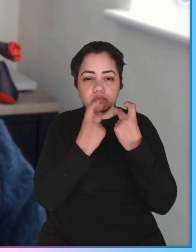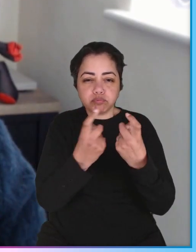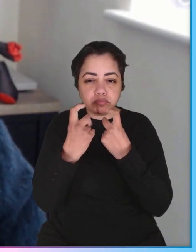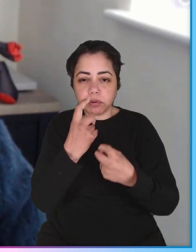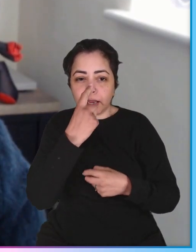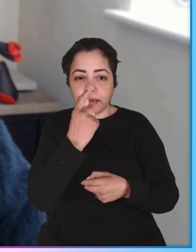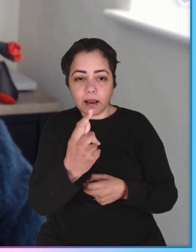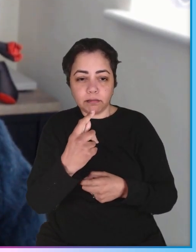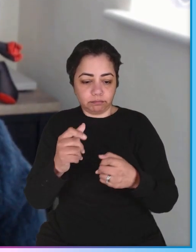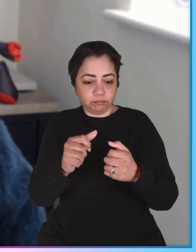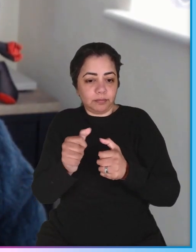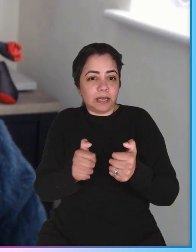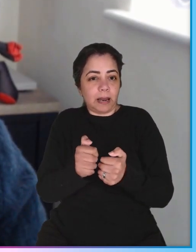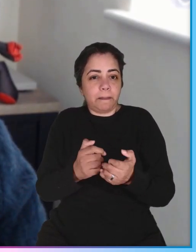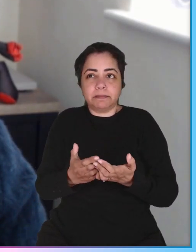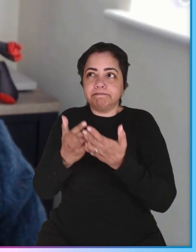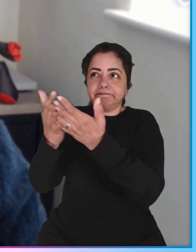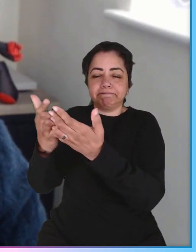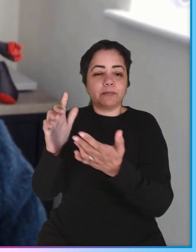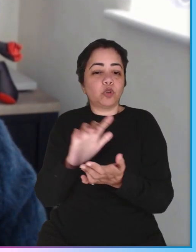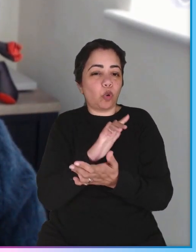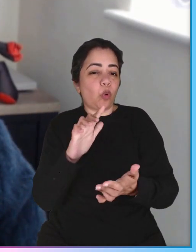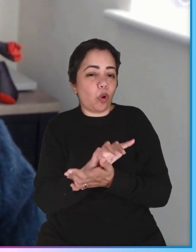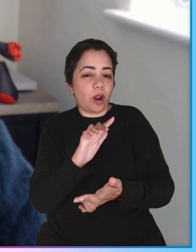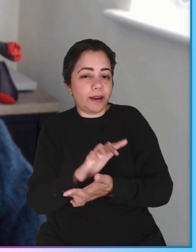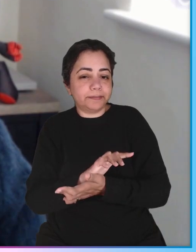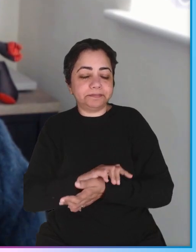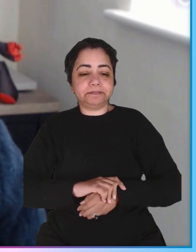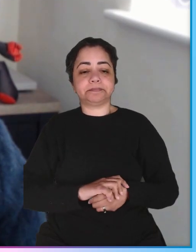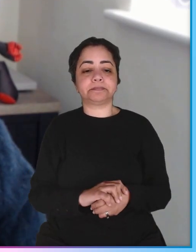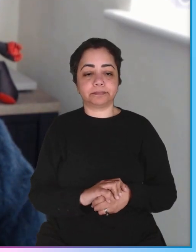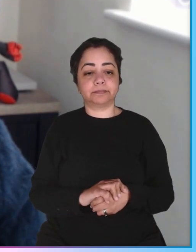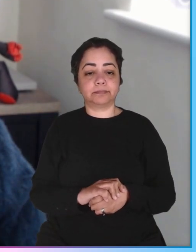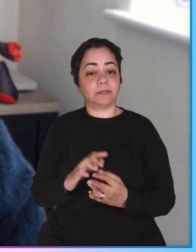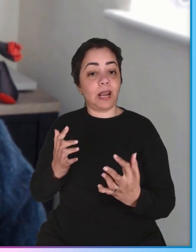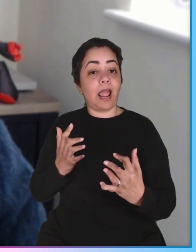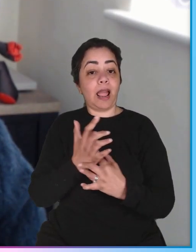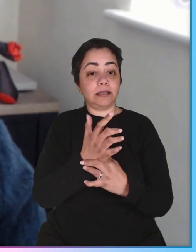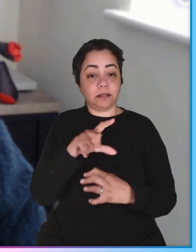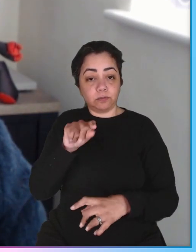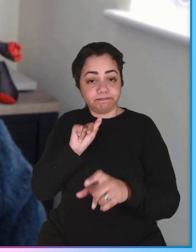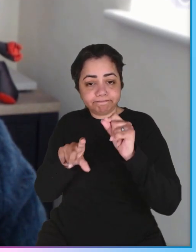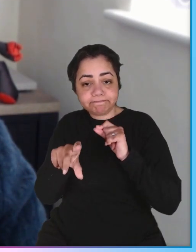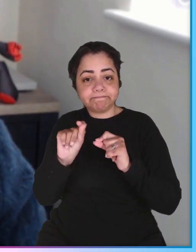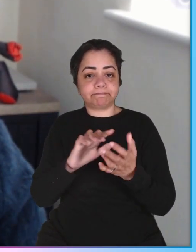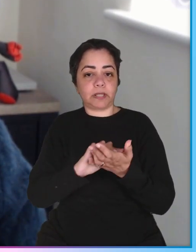or explore environments that I will never be able to experience.